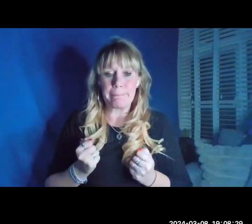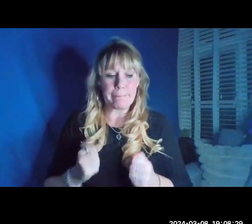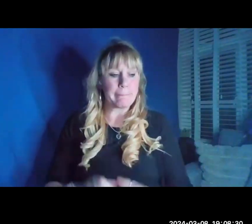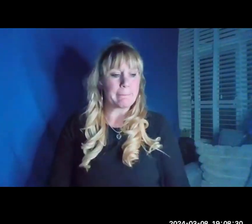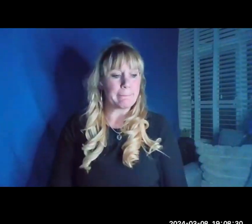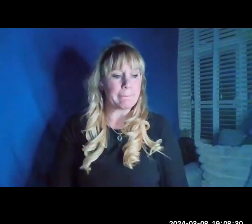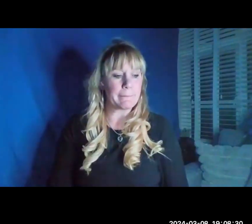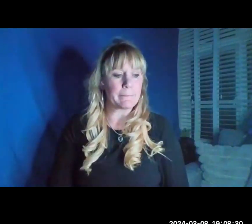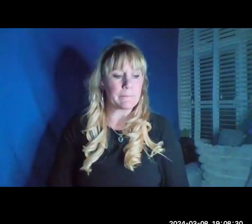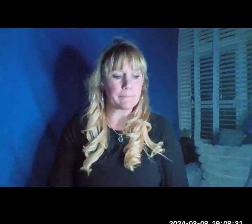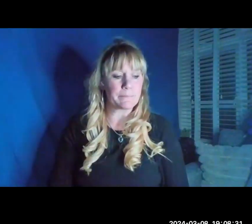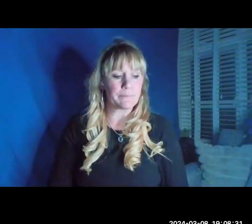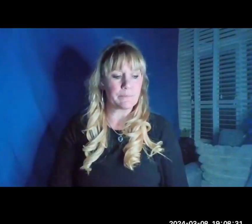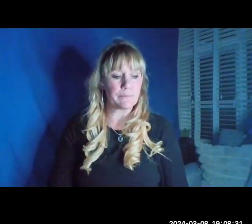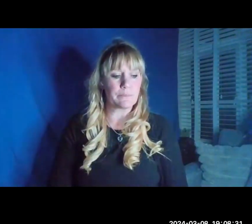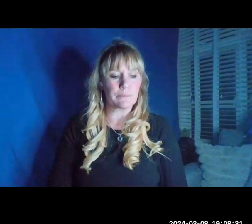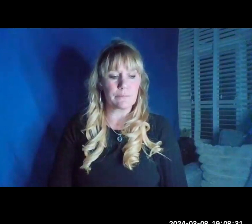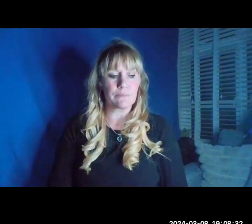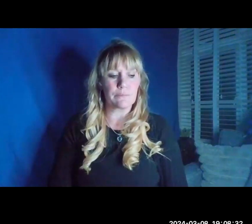you can pretend